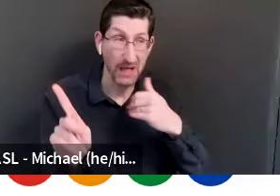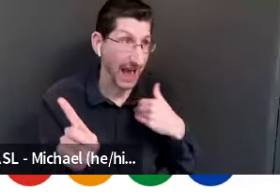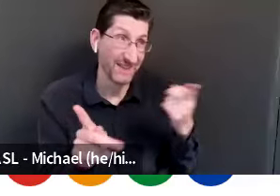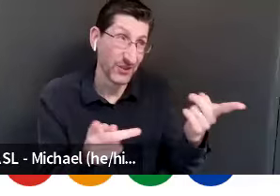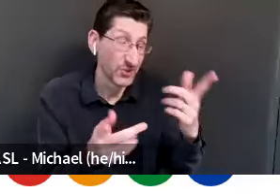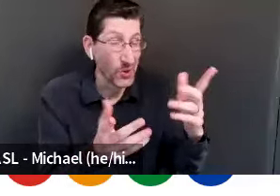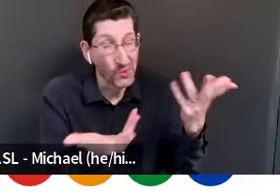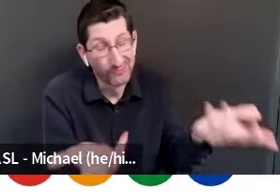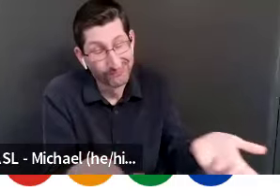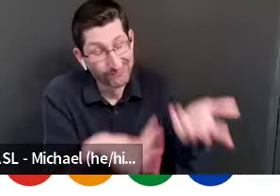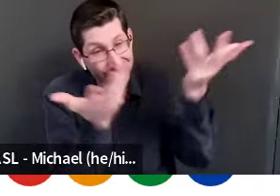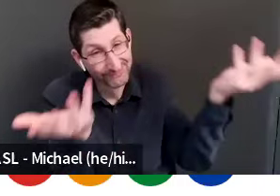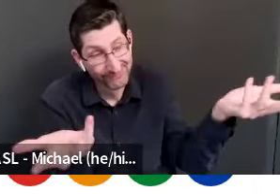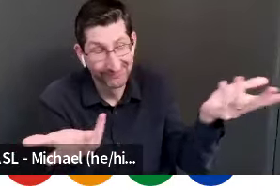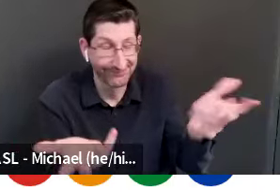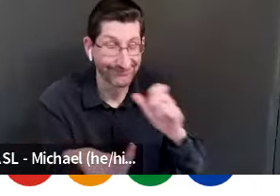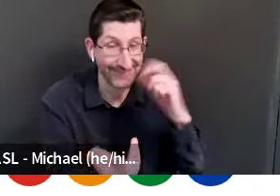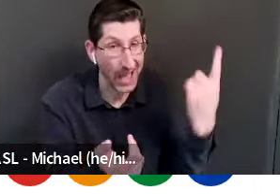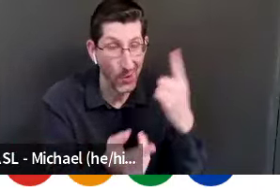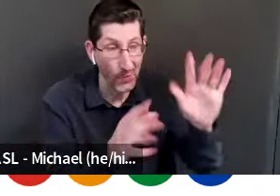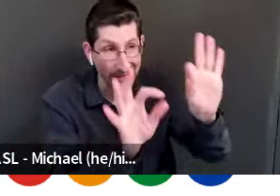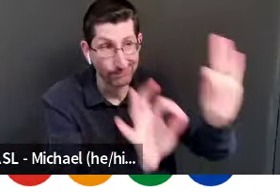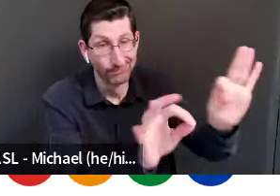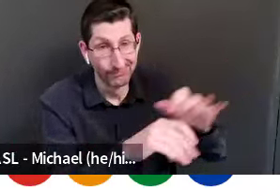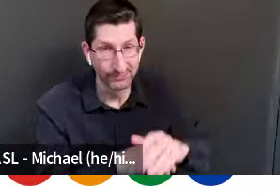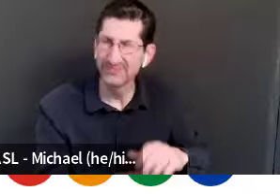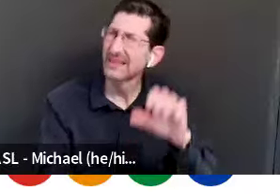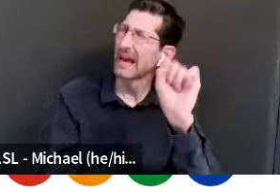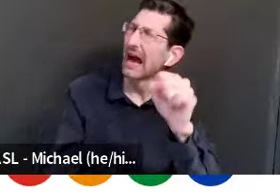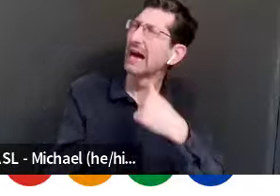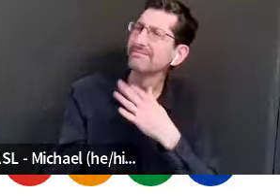GETS. IT IS LITTLE BIT --